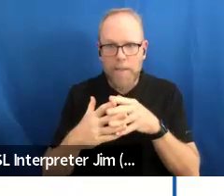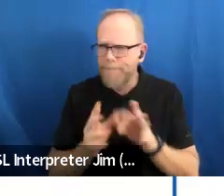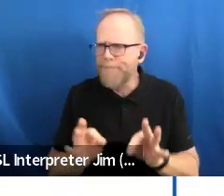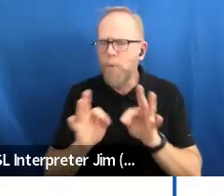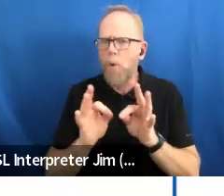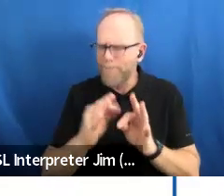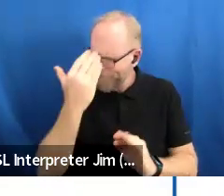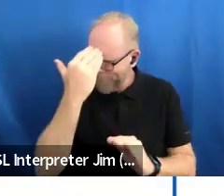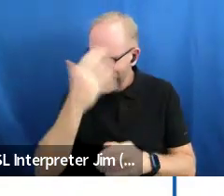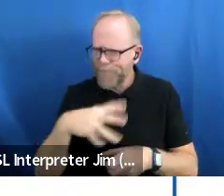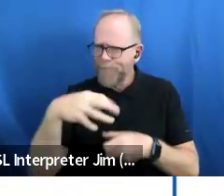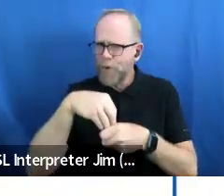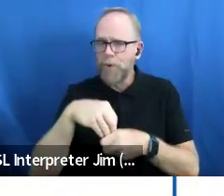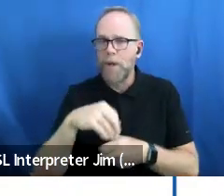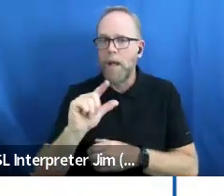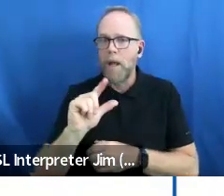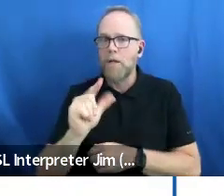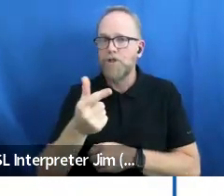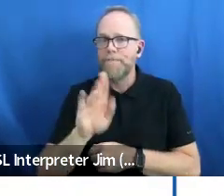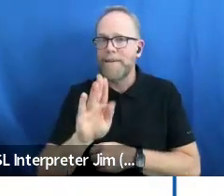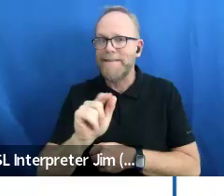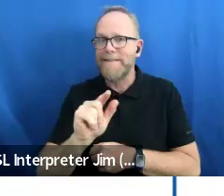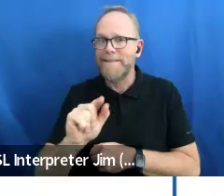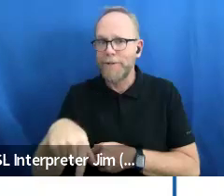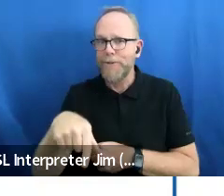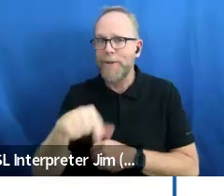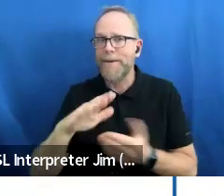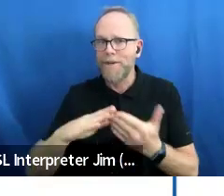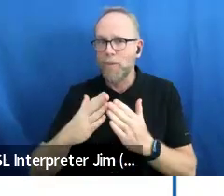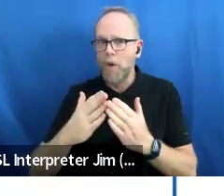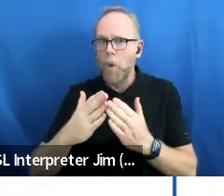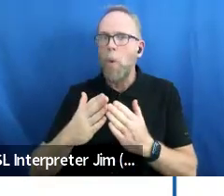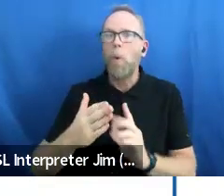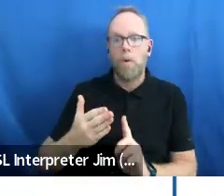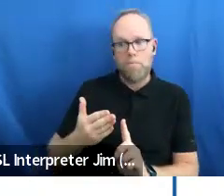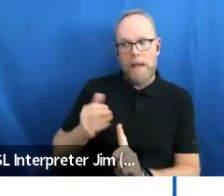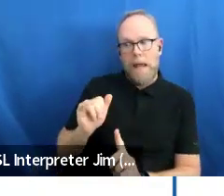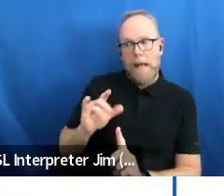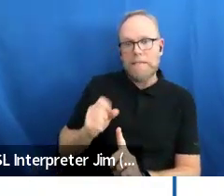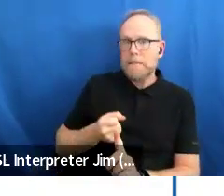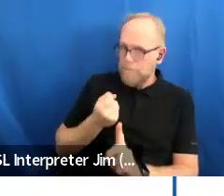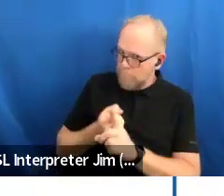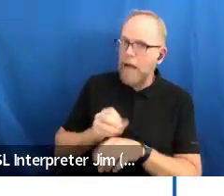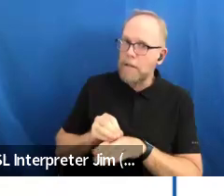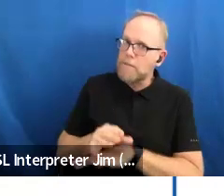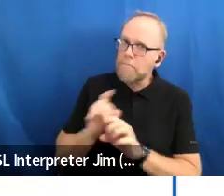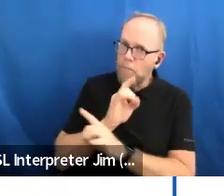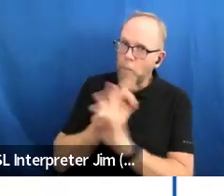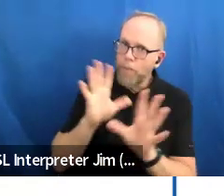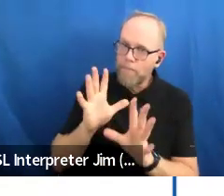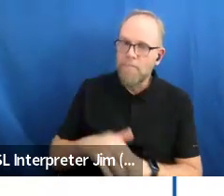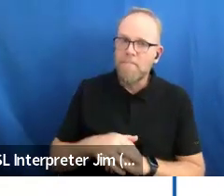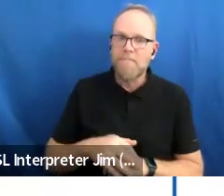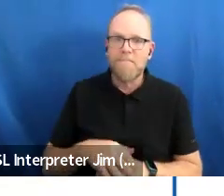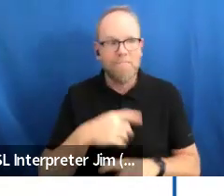Who was affected a lot by the AIDS epidemic. And also the Disabled Community.